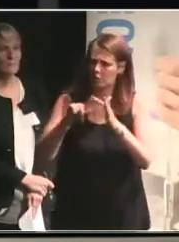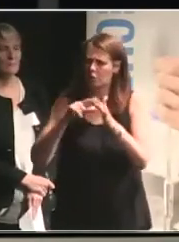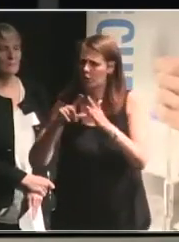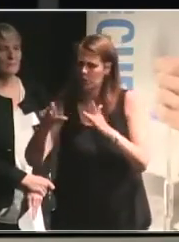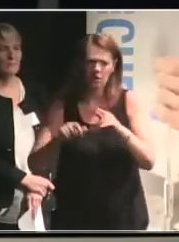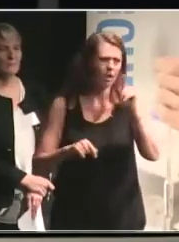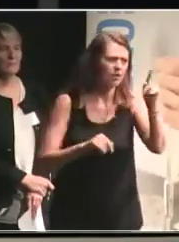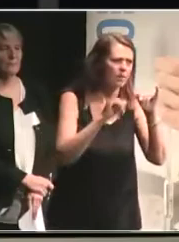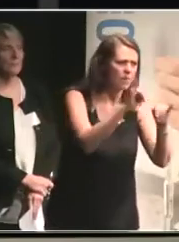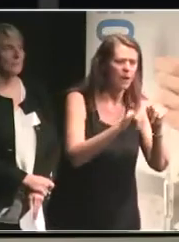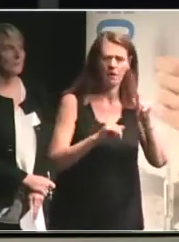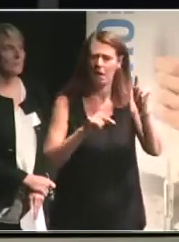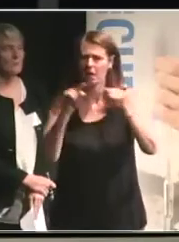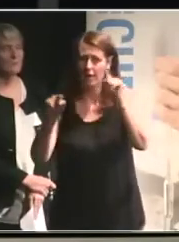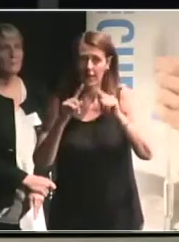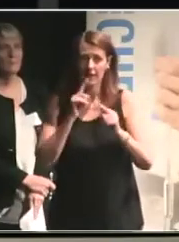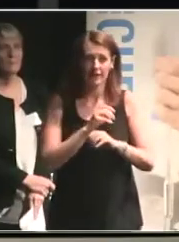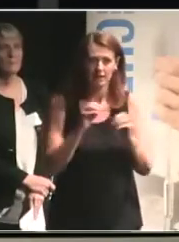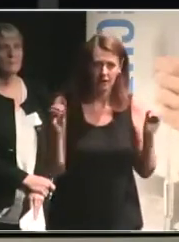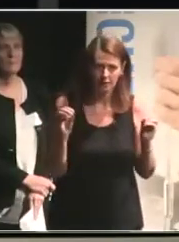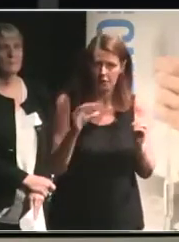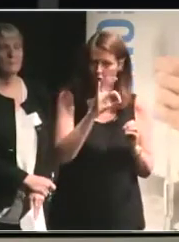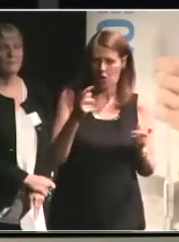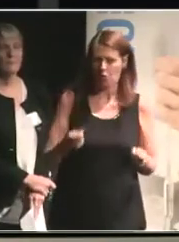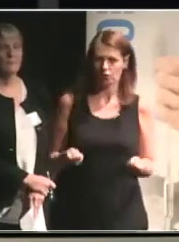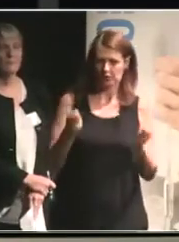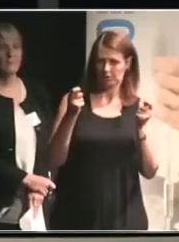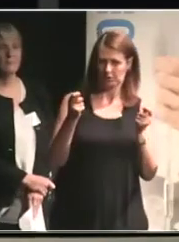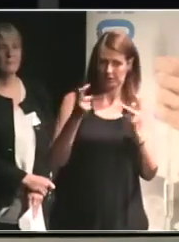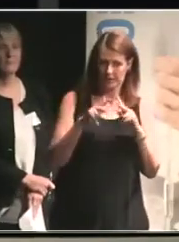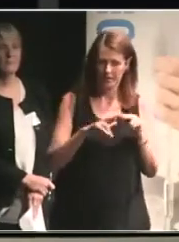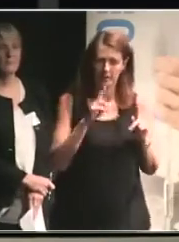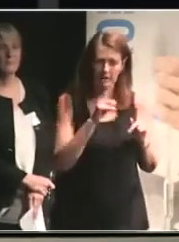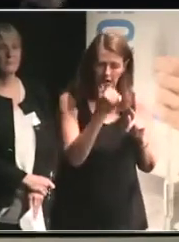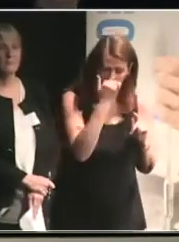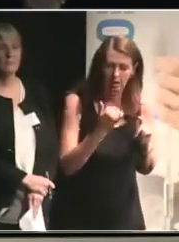bad?” If I said nothing no one brings it up but if I mention a little, I got to do everything.